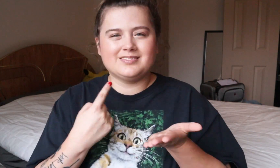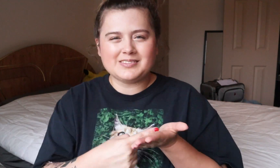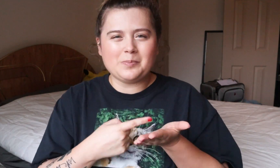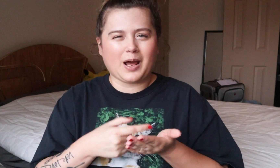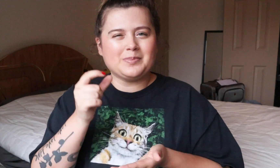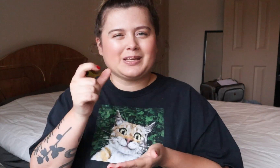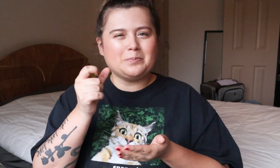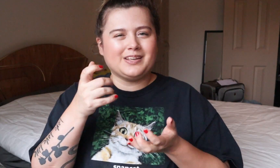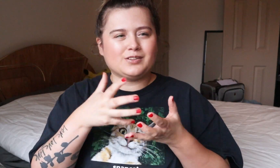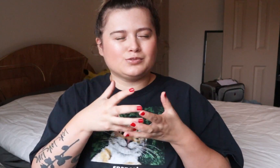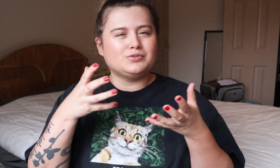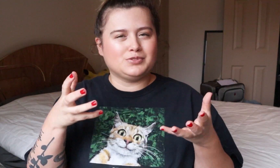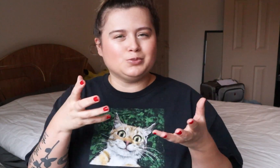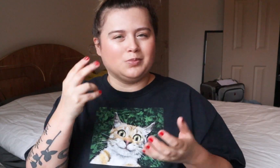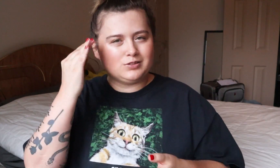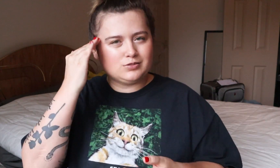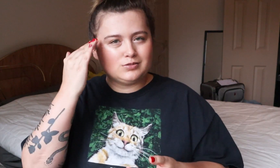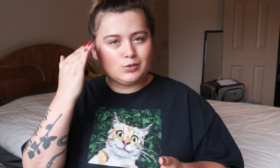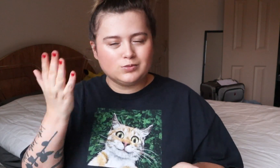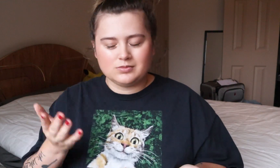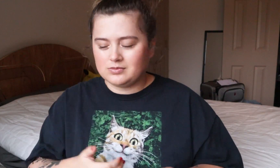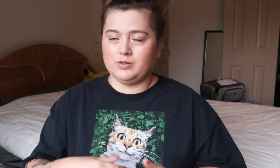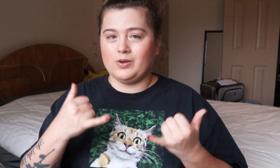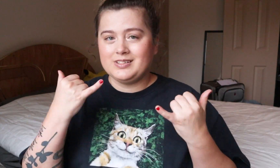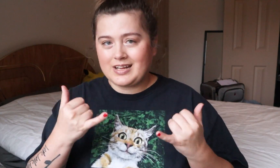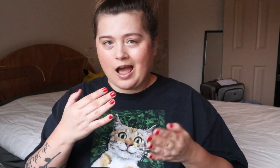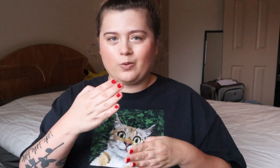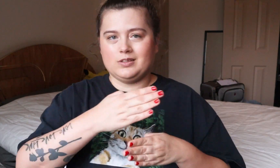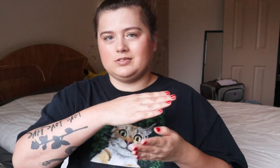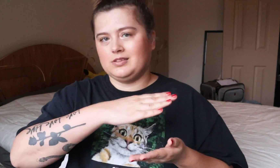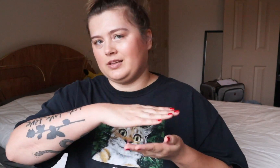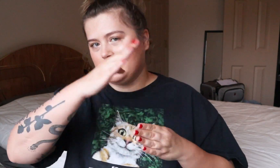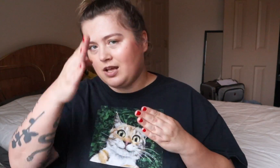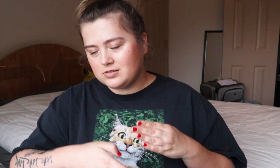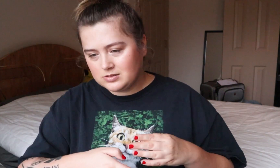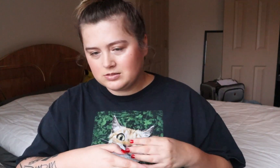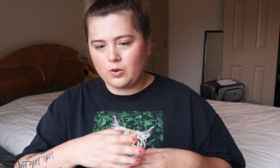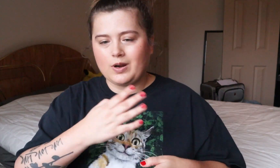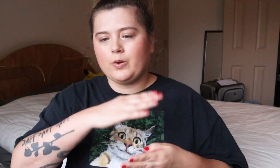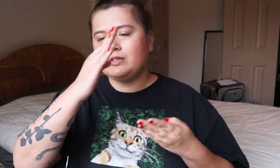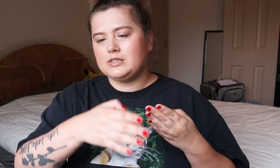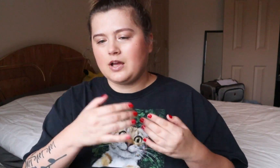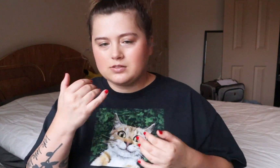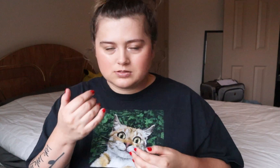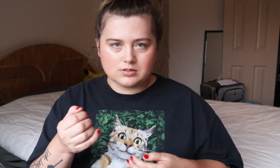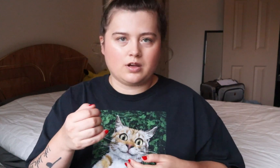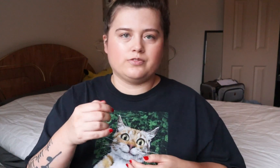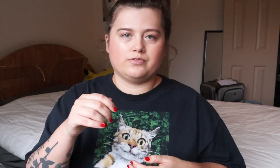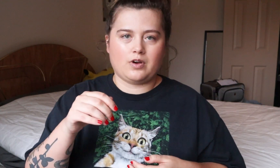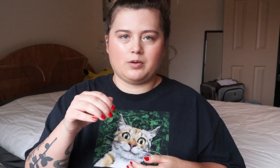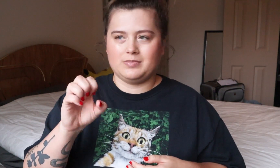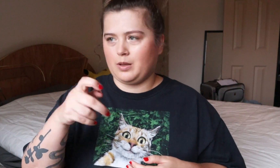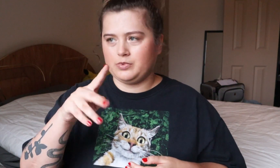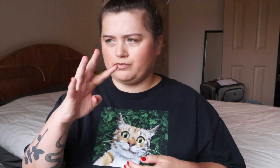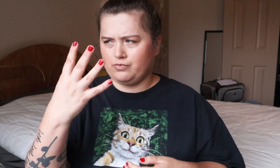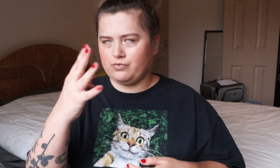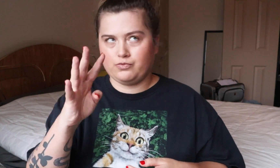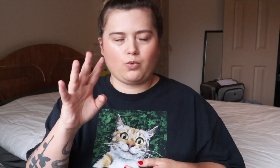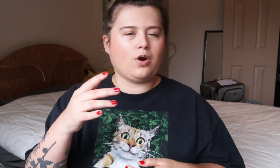Sometimes it's a little too much, you know? Now let's get to the end: episode four